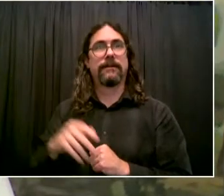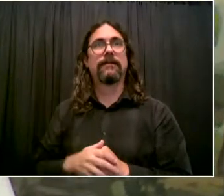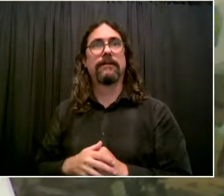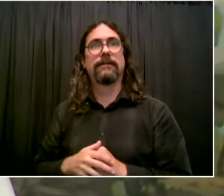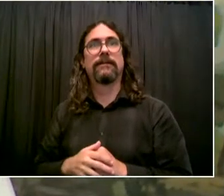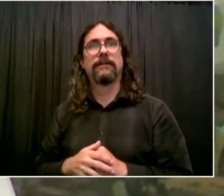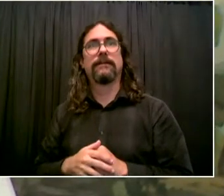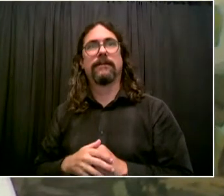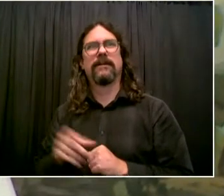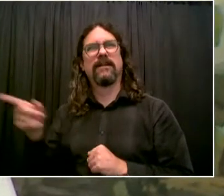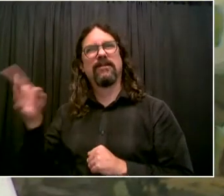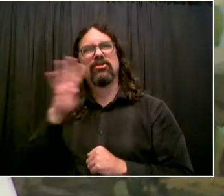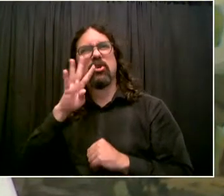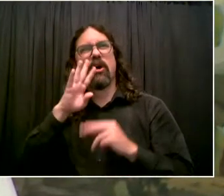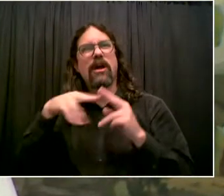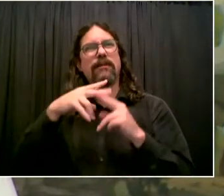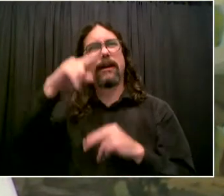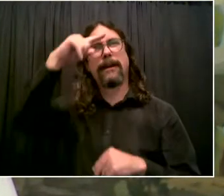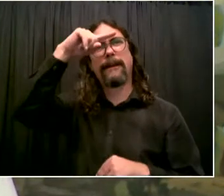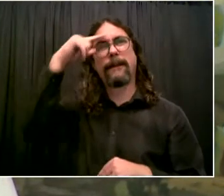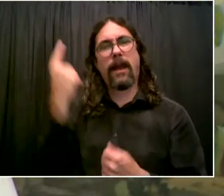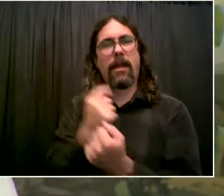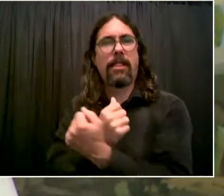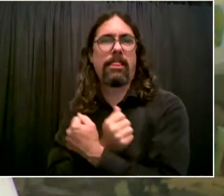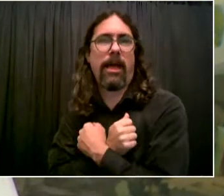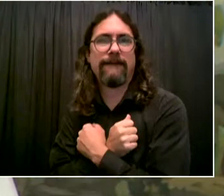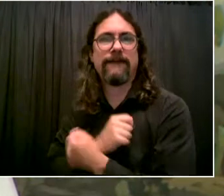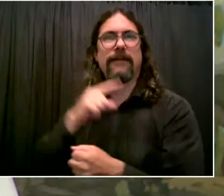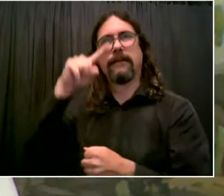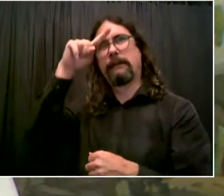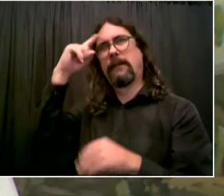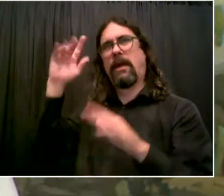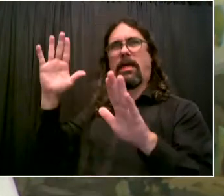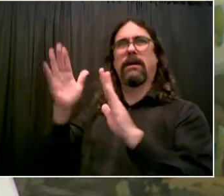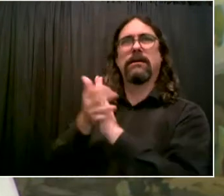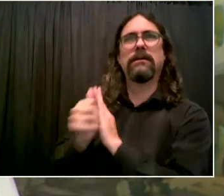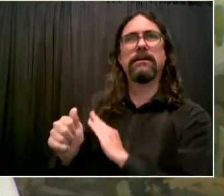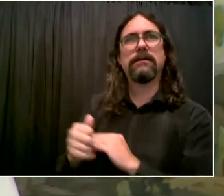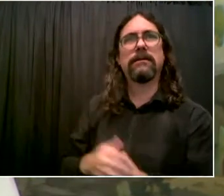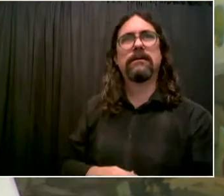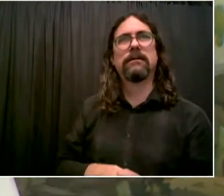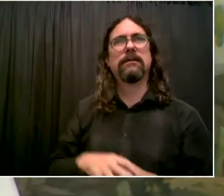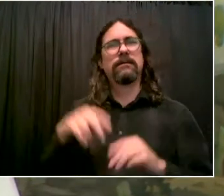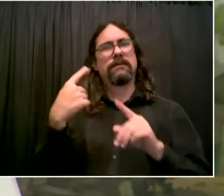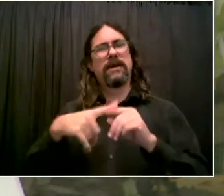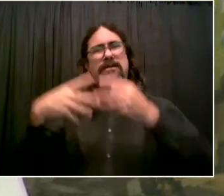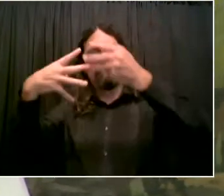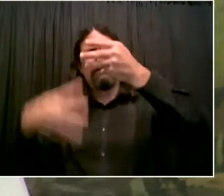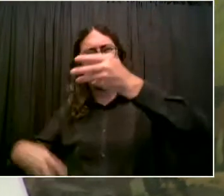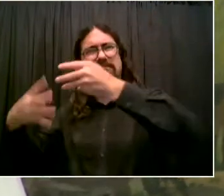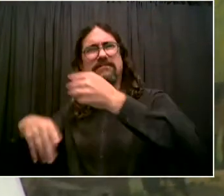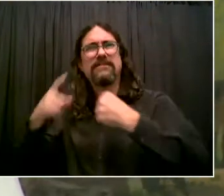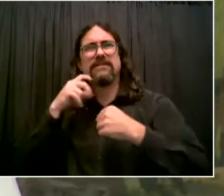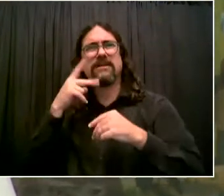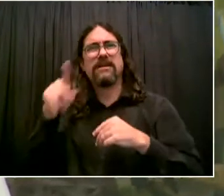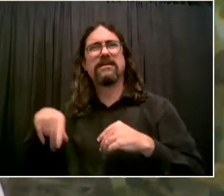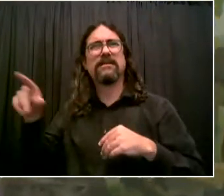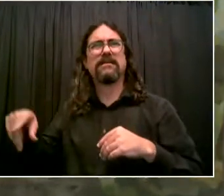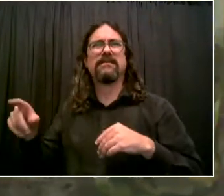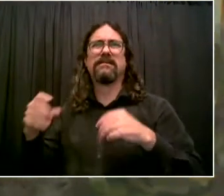MA WHO EXEMPLIFIES BLACK LOVE AND BLACK